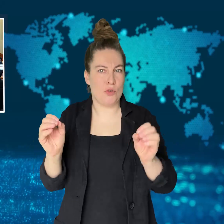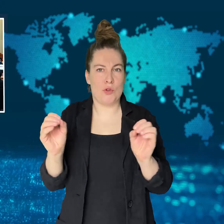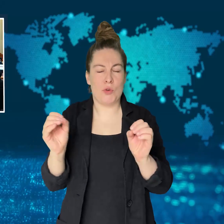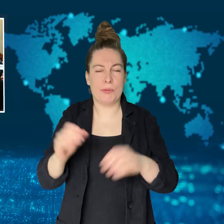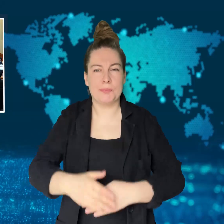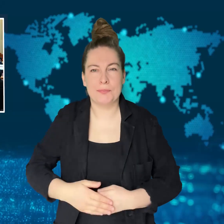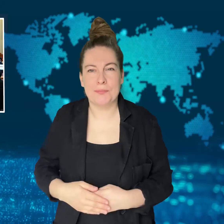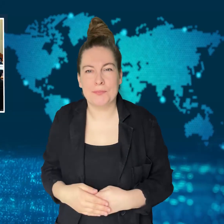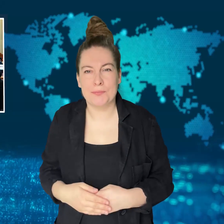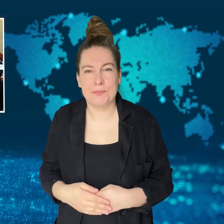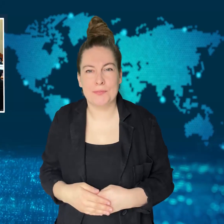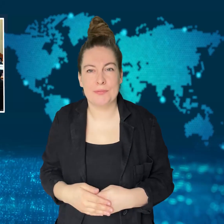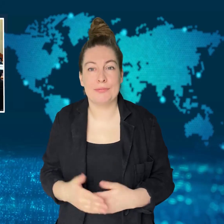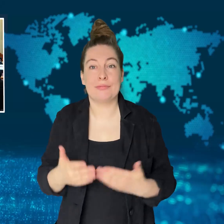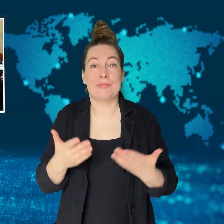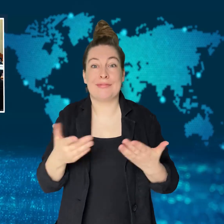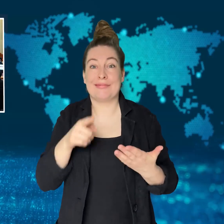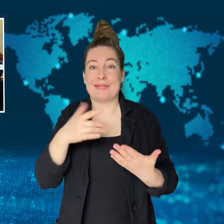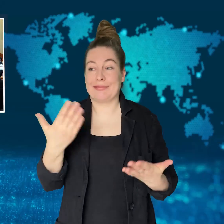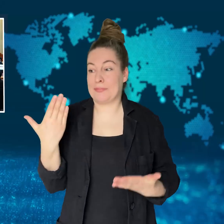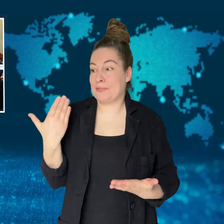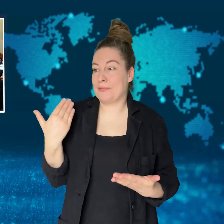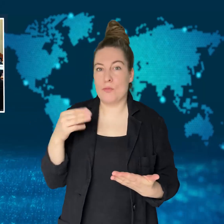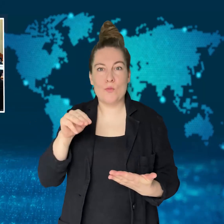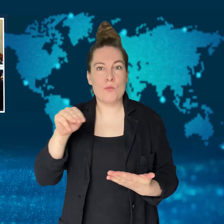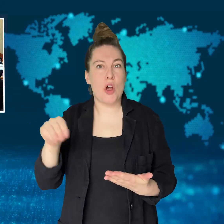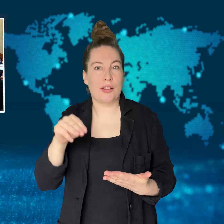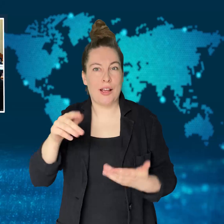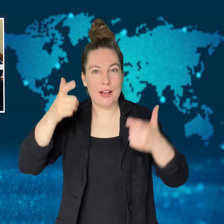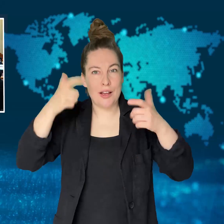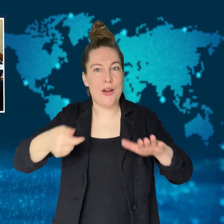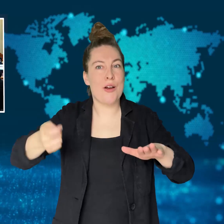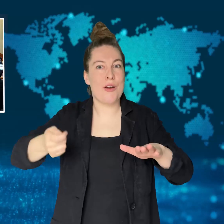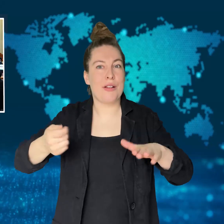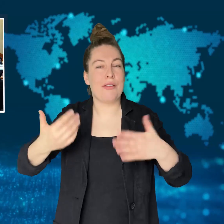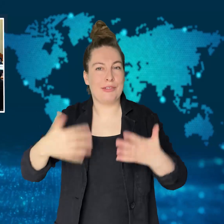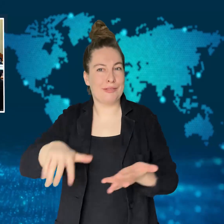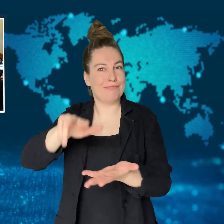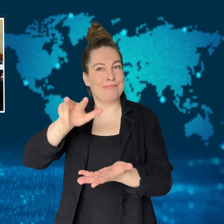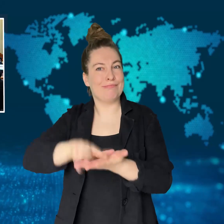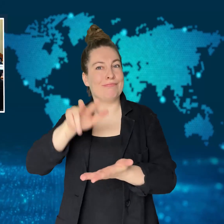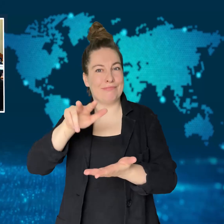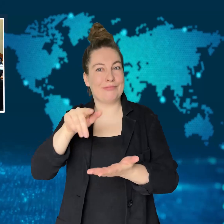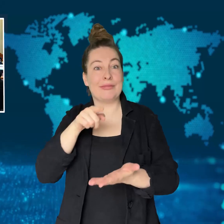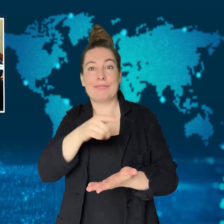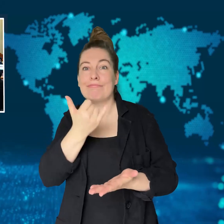was overturned on Monday. His replacement had appointed two more